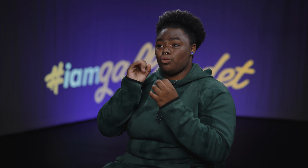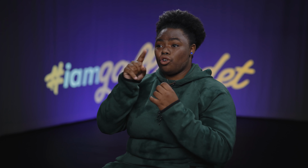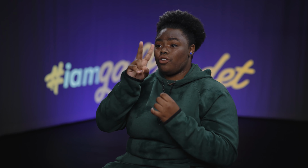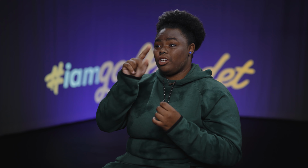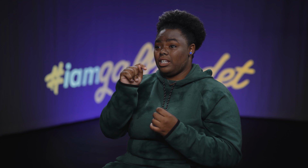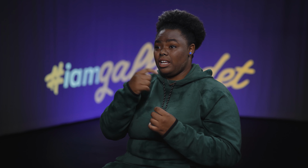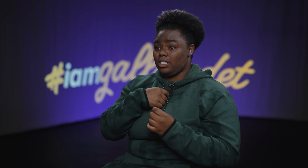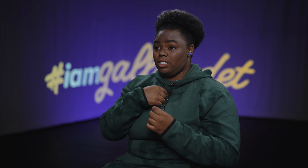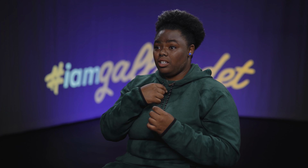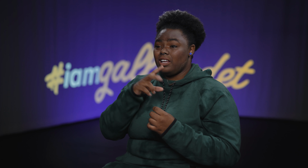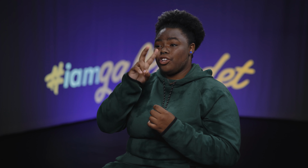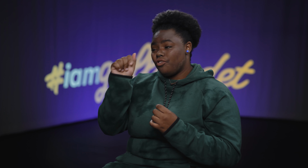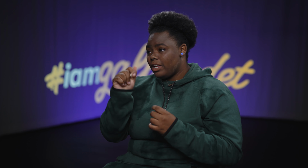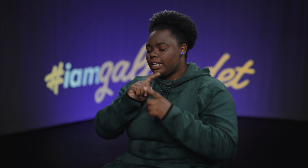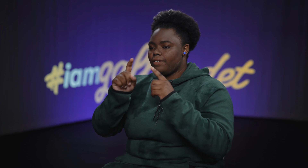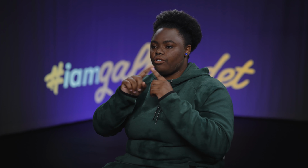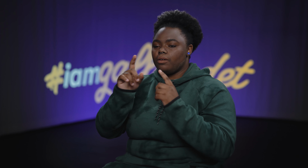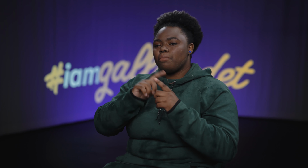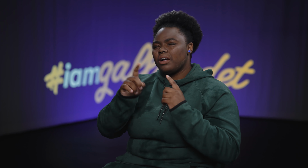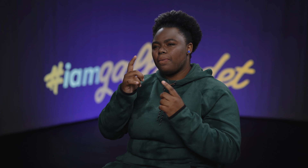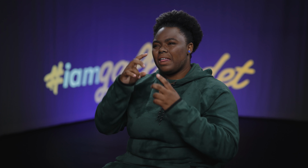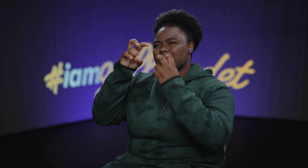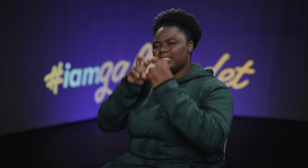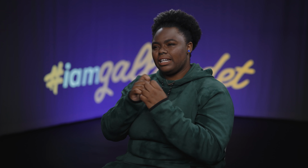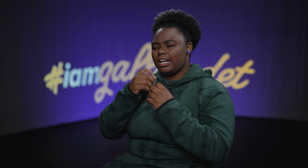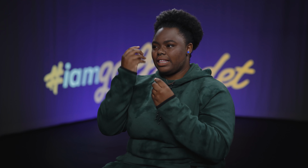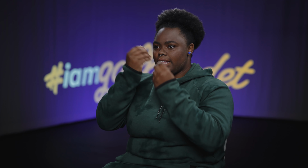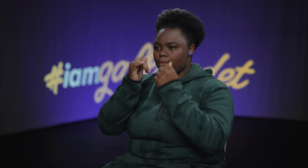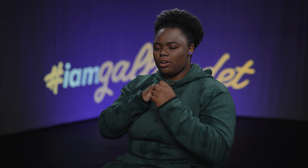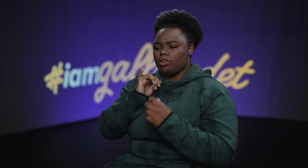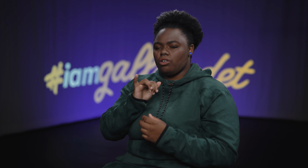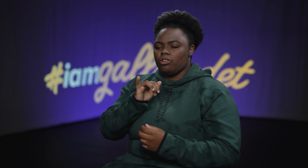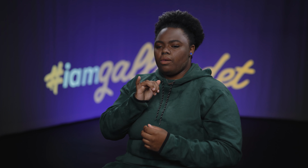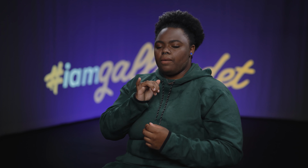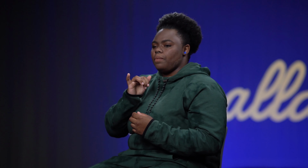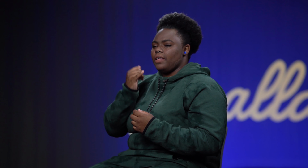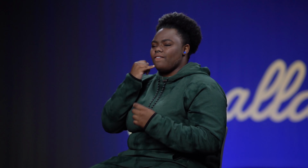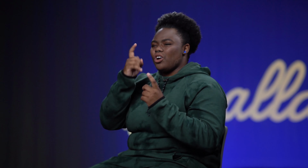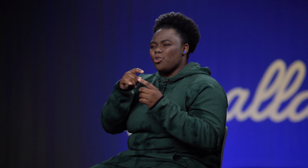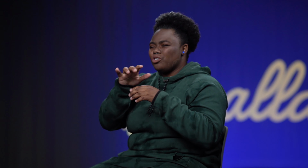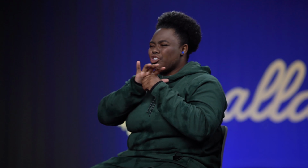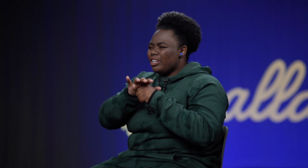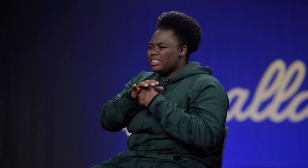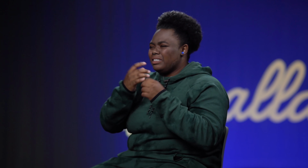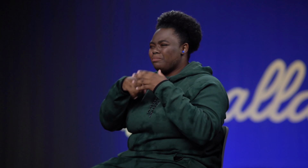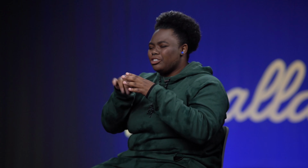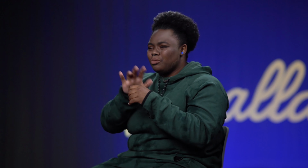I first wanted to go to Virginia Tech in Virginia, but I sat down and thought about it. I realized that if I went,